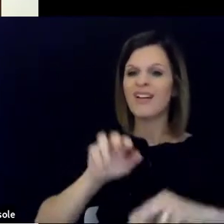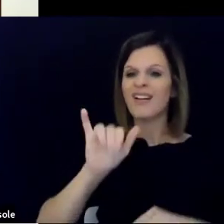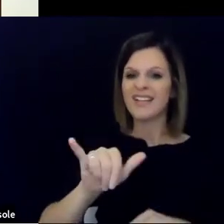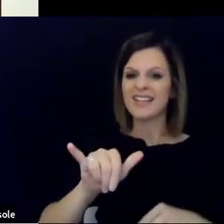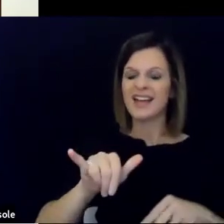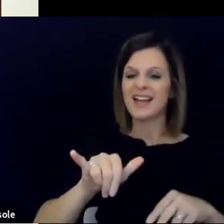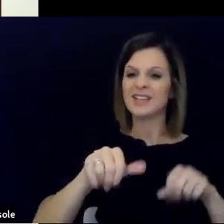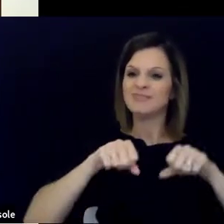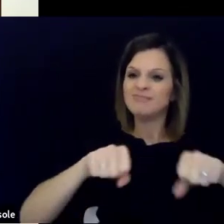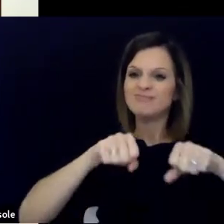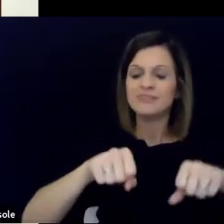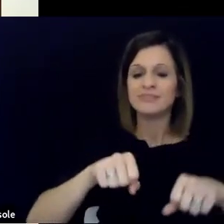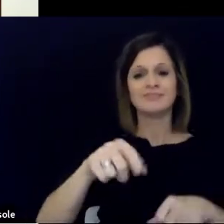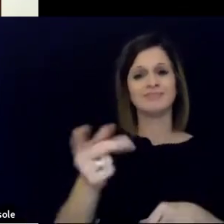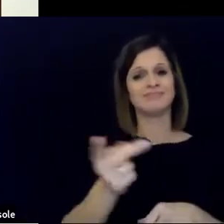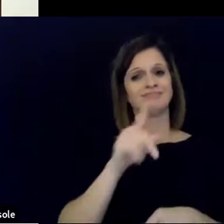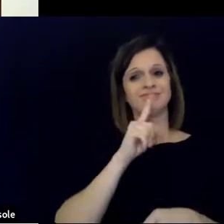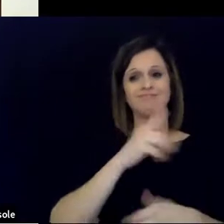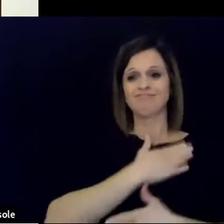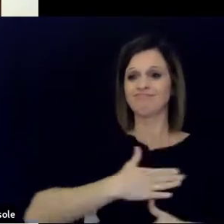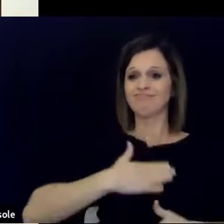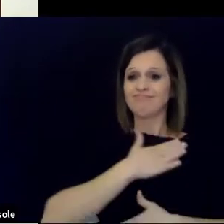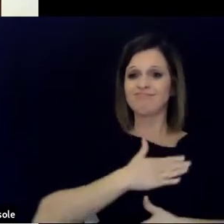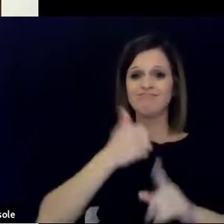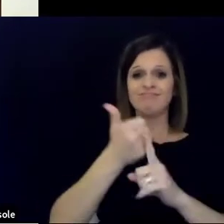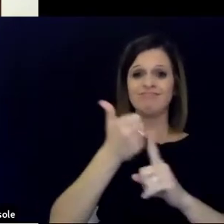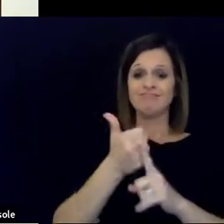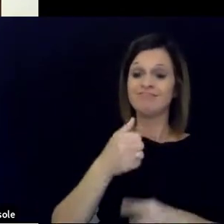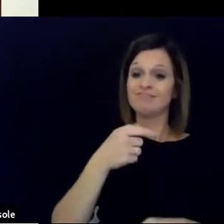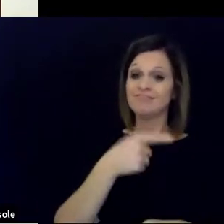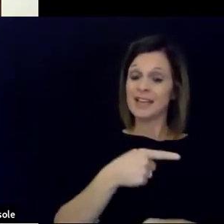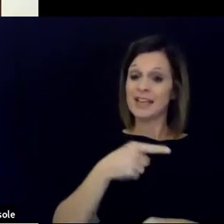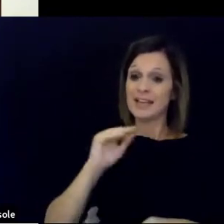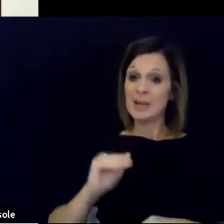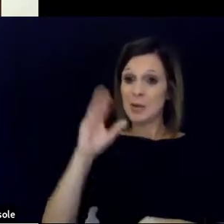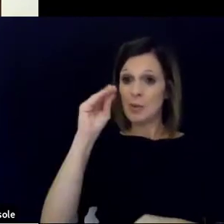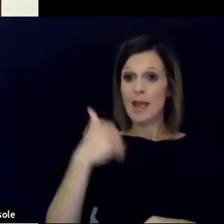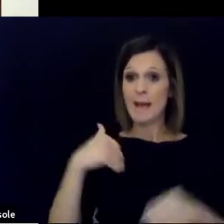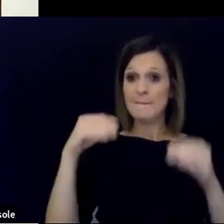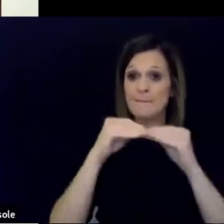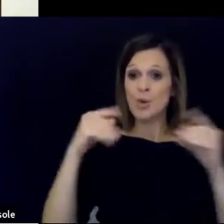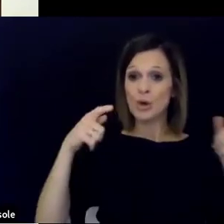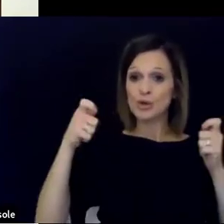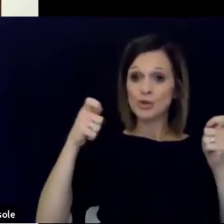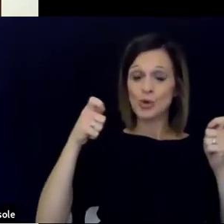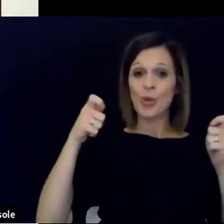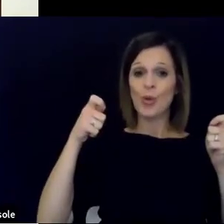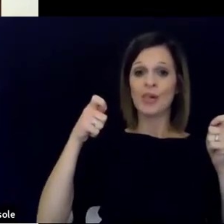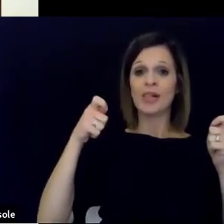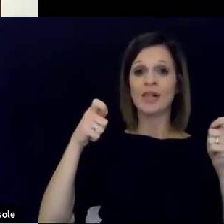but much better under control than he had been before. People made the choice for him, that wants to push your brother around,